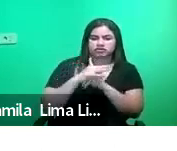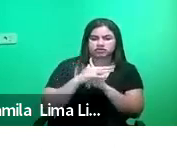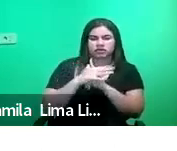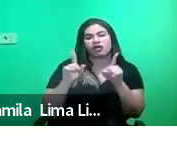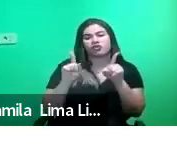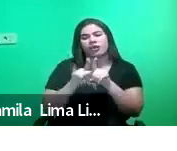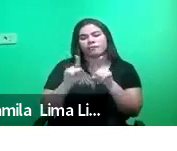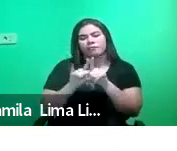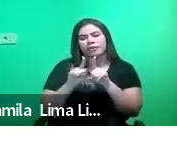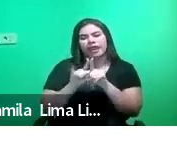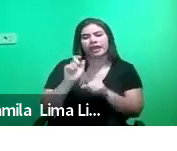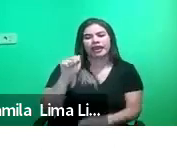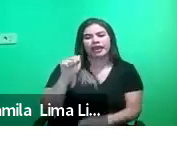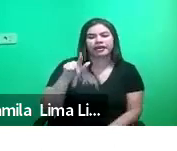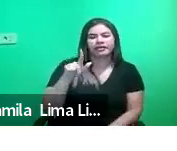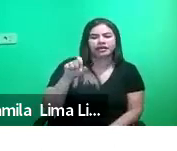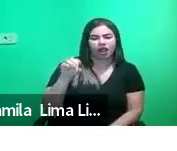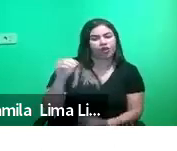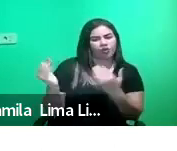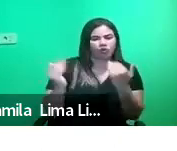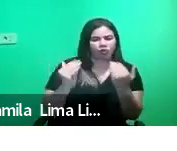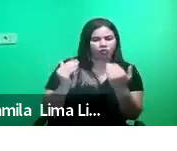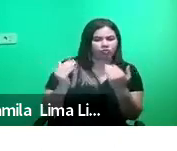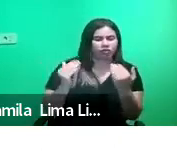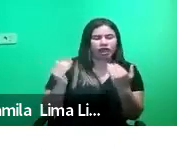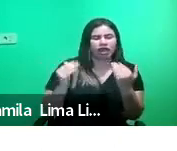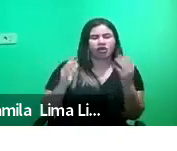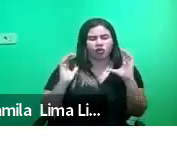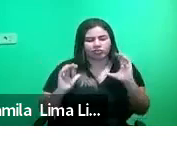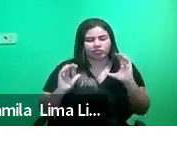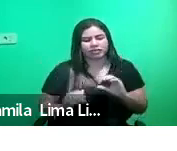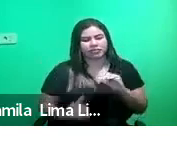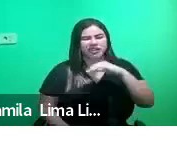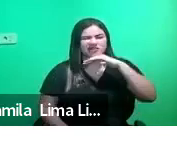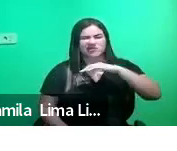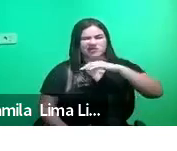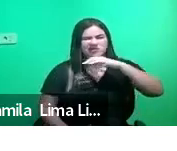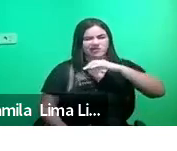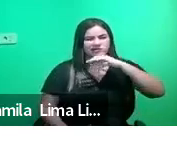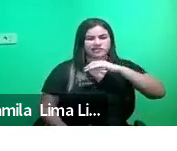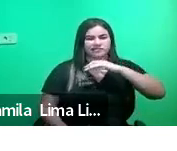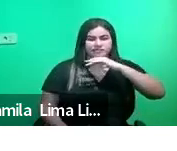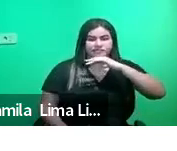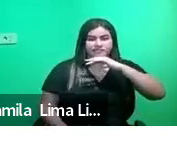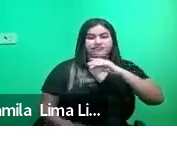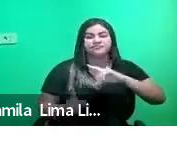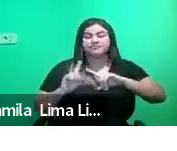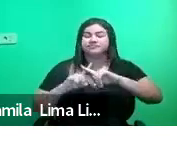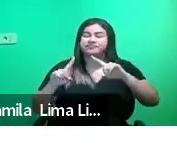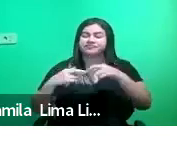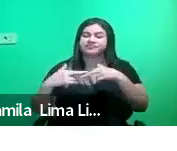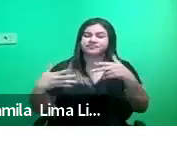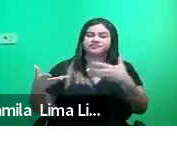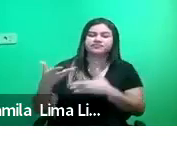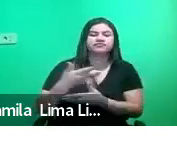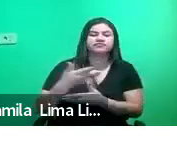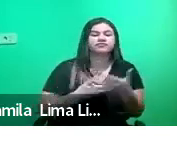, but that at a higher level of development, mediated relations appear appear, and appear, and he appear, and he says, an